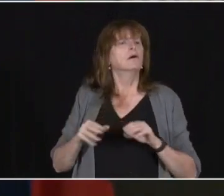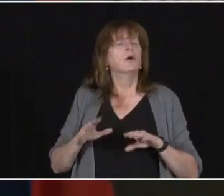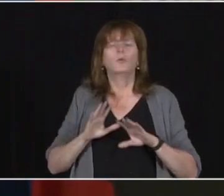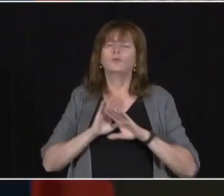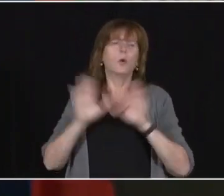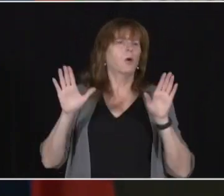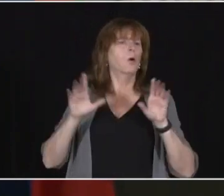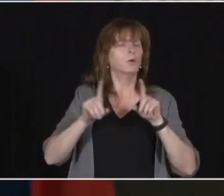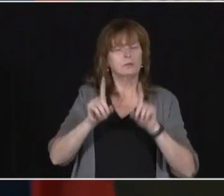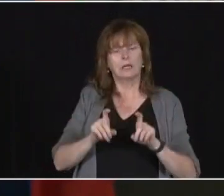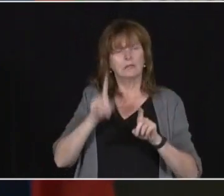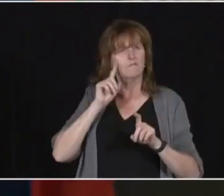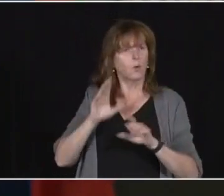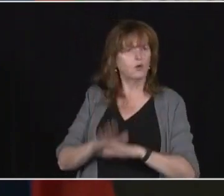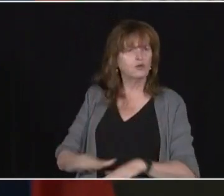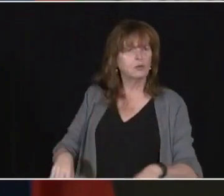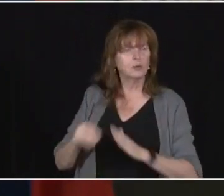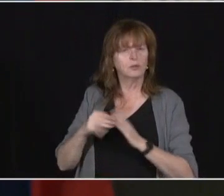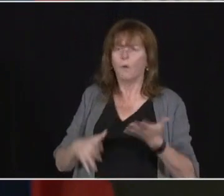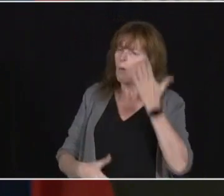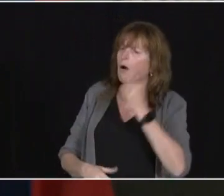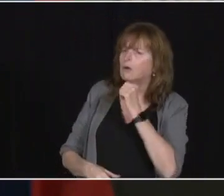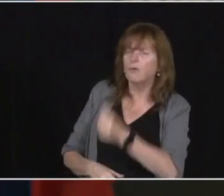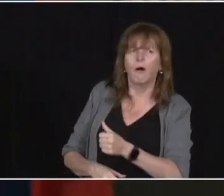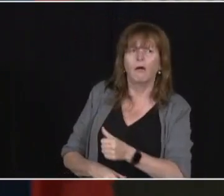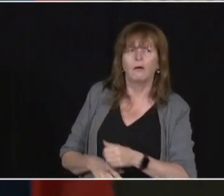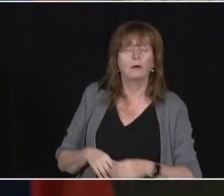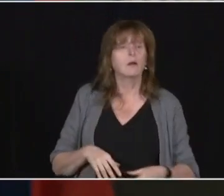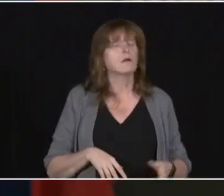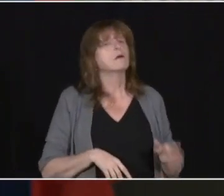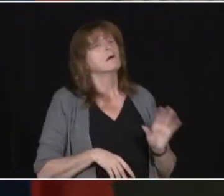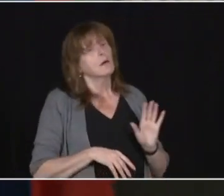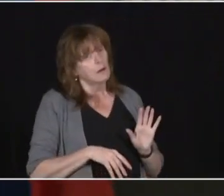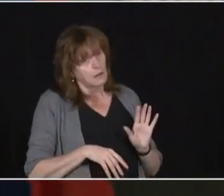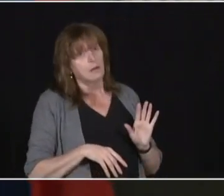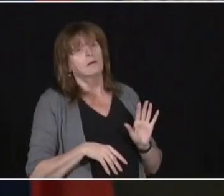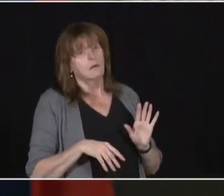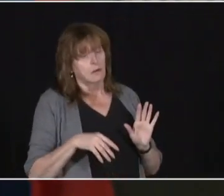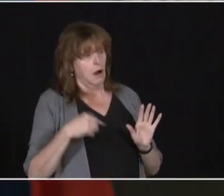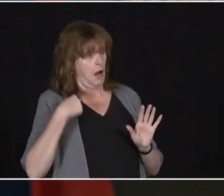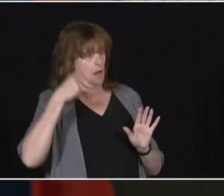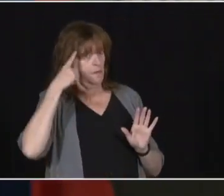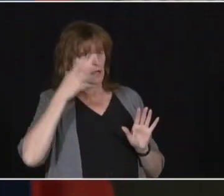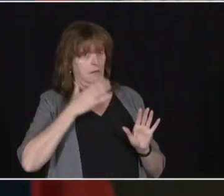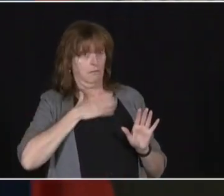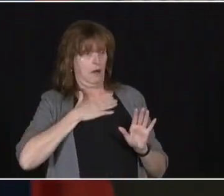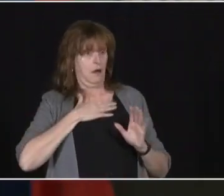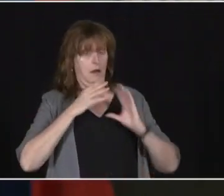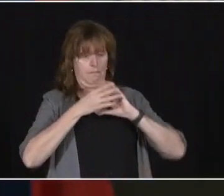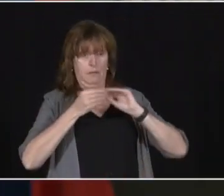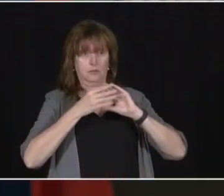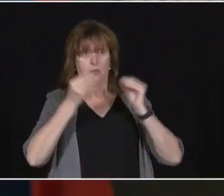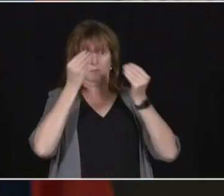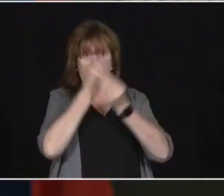First of all, I think our messaging has been pretty consistent.